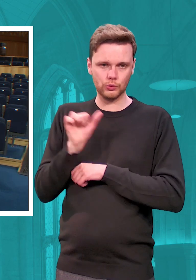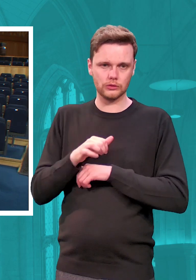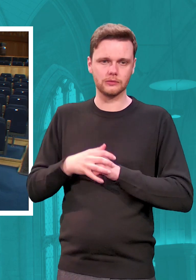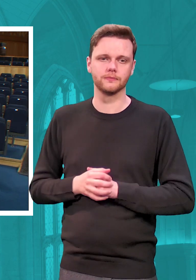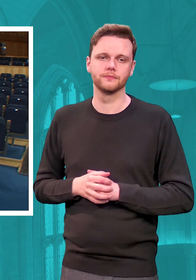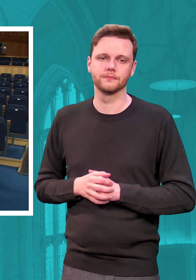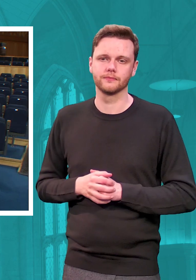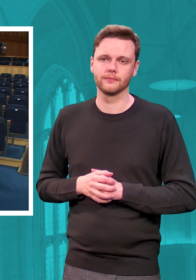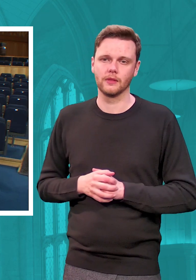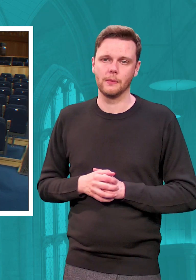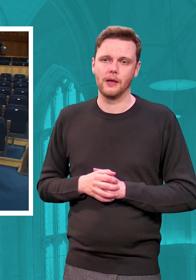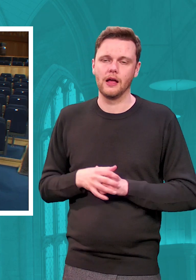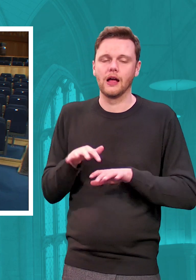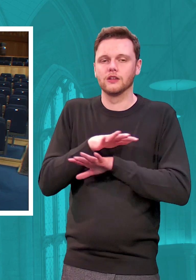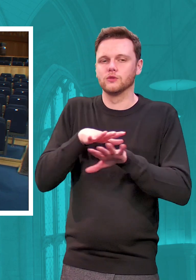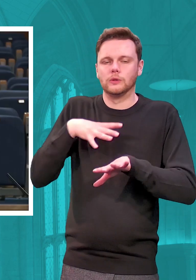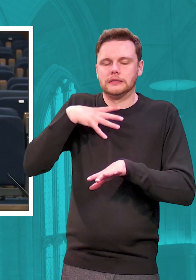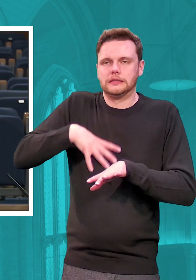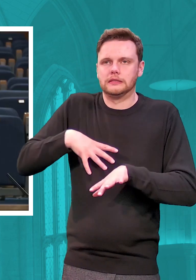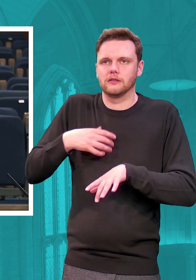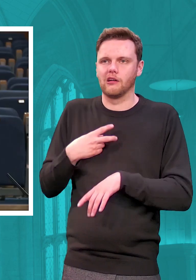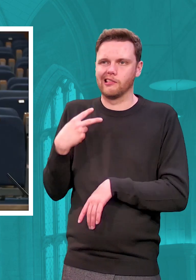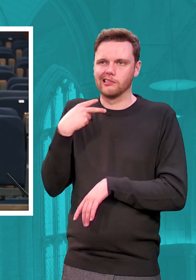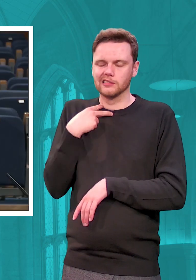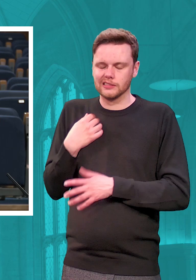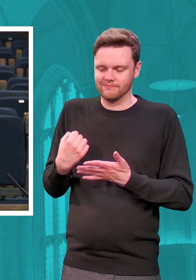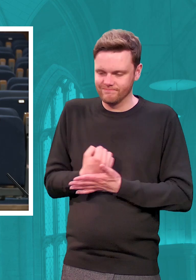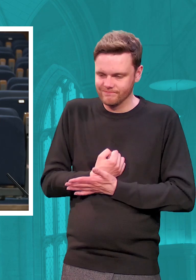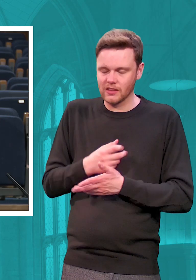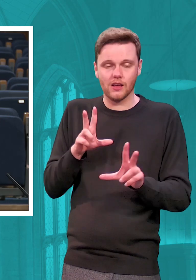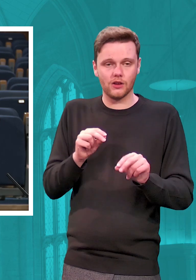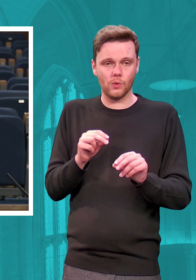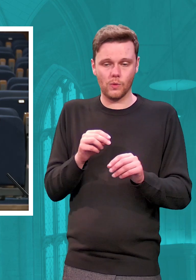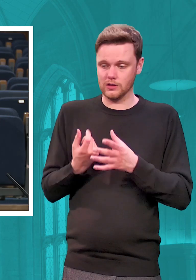But there's no need to be despondent about that, it's an opportunity to reshape the Church for mission.